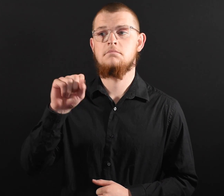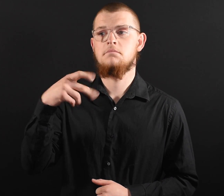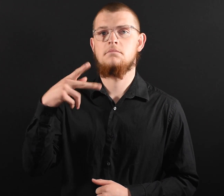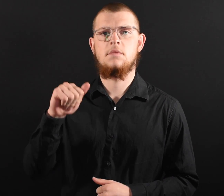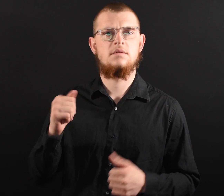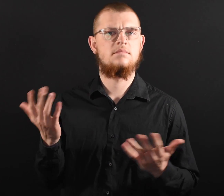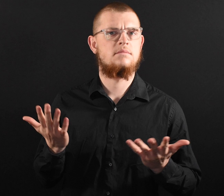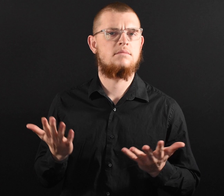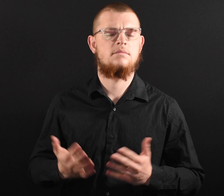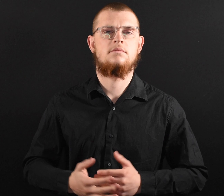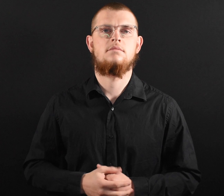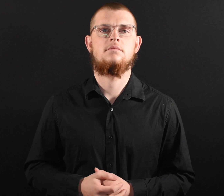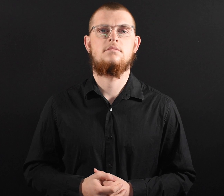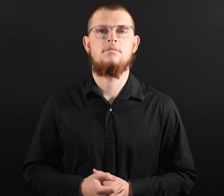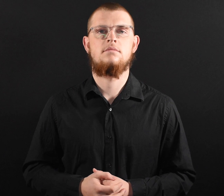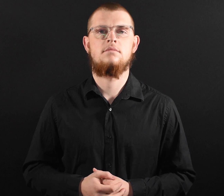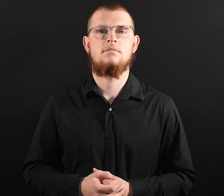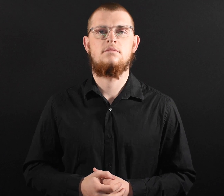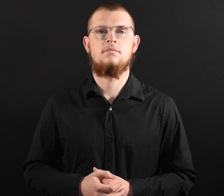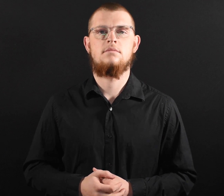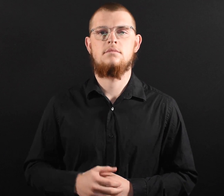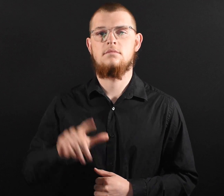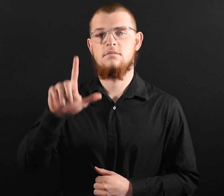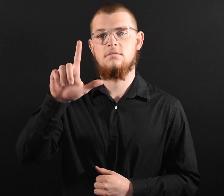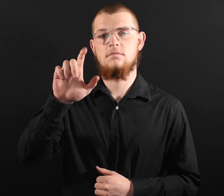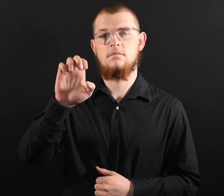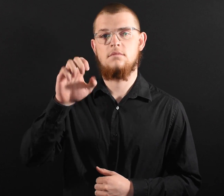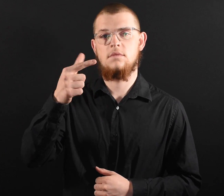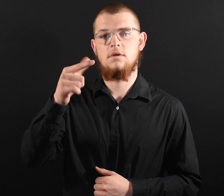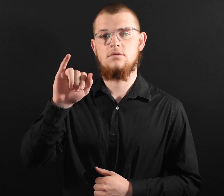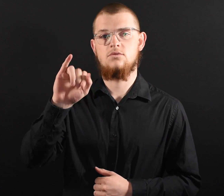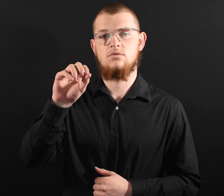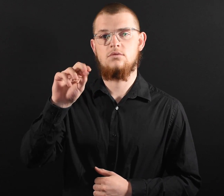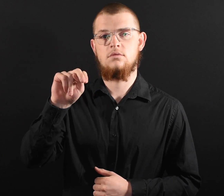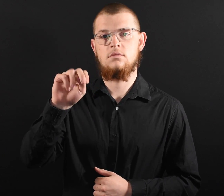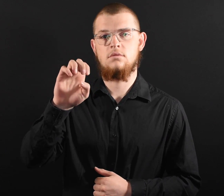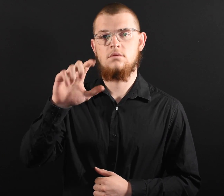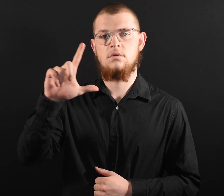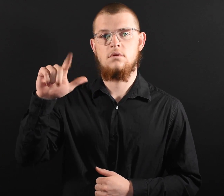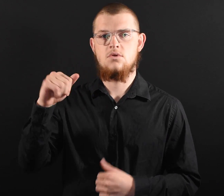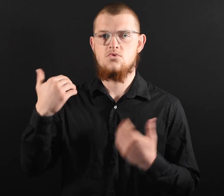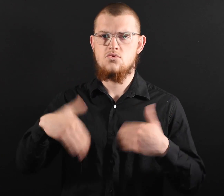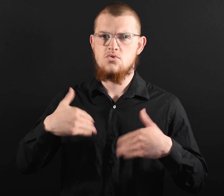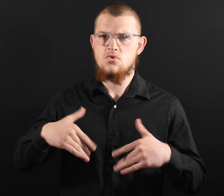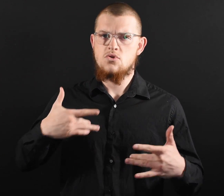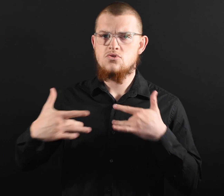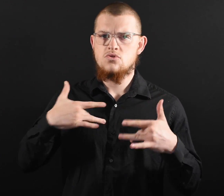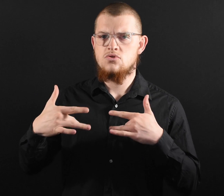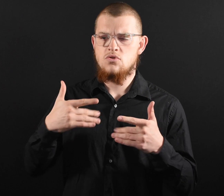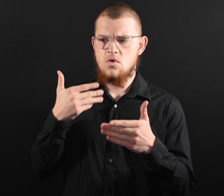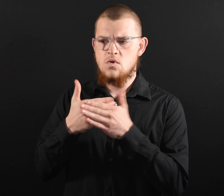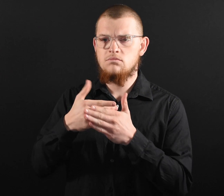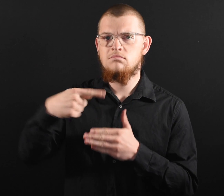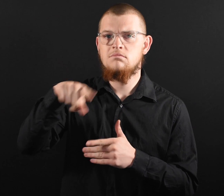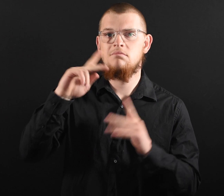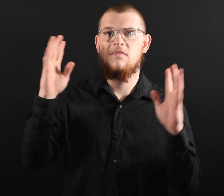Hot tubs and spas: Legionella concerns Extended closures